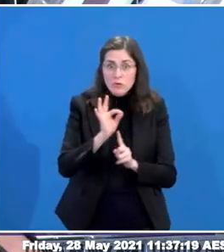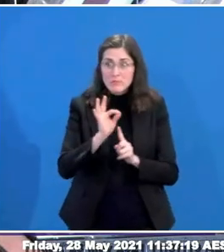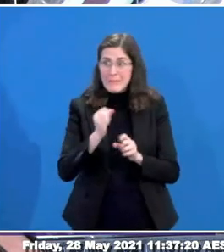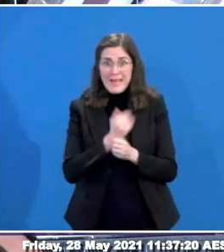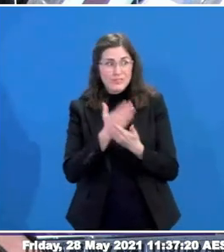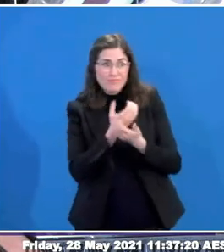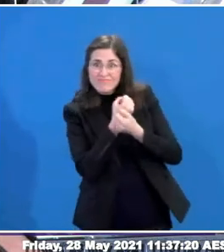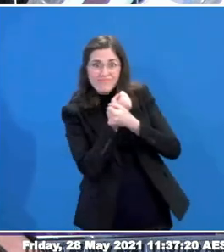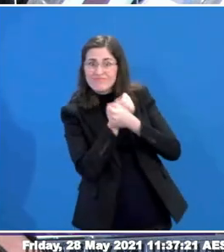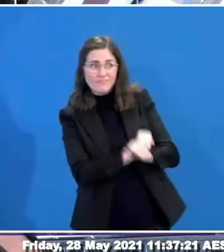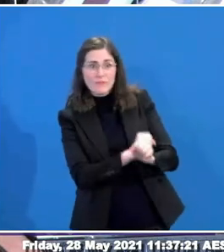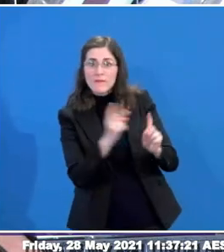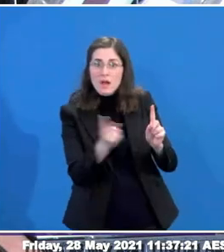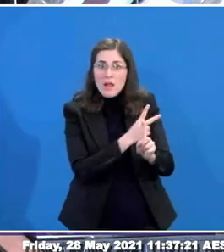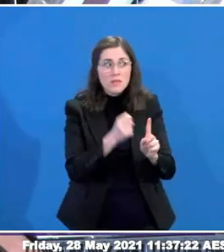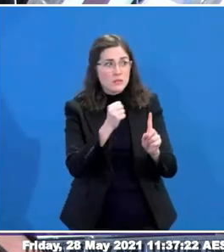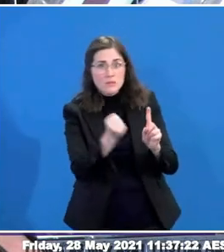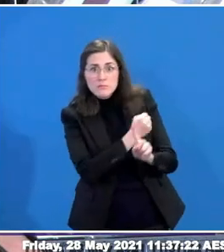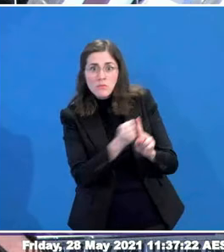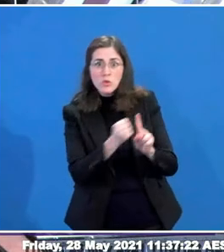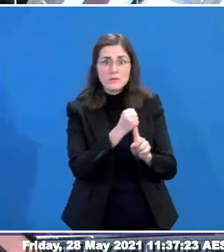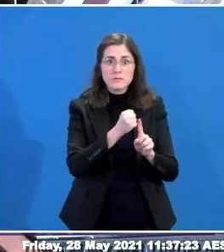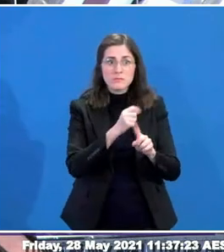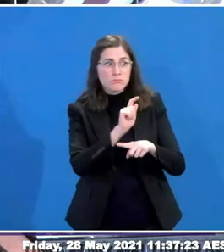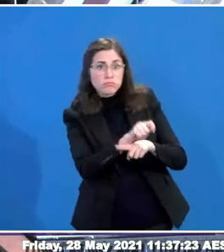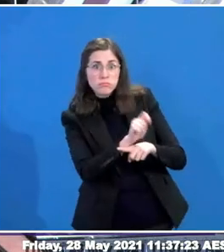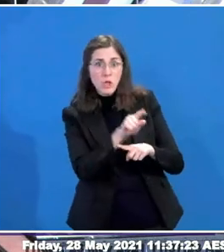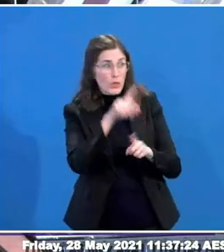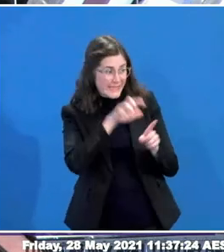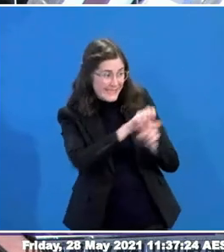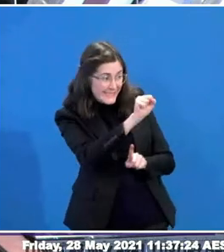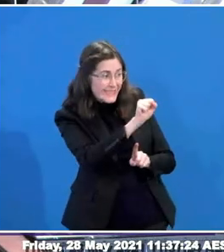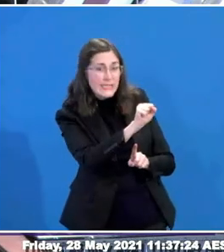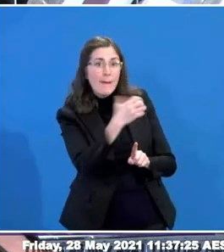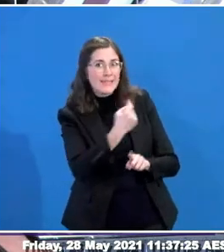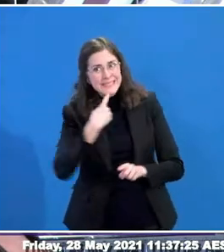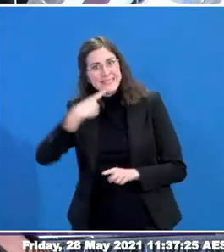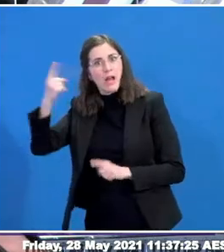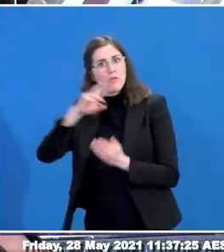identifying, reporting, investigating and responding to violence against